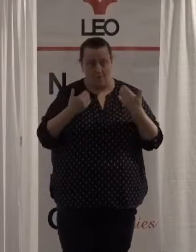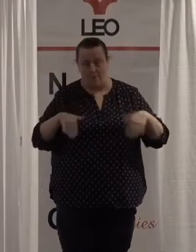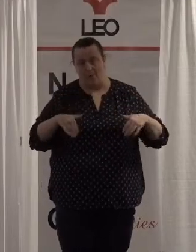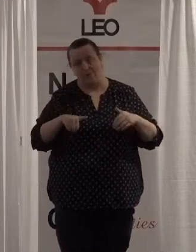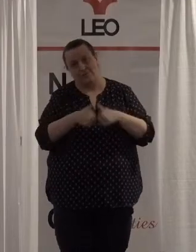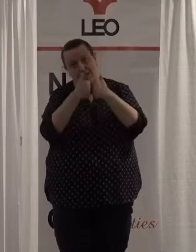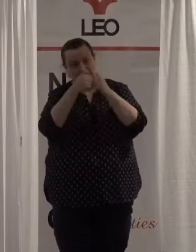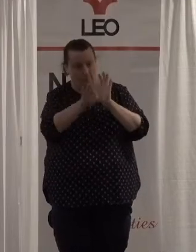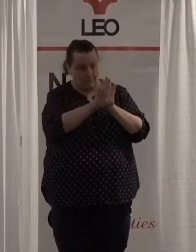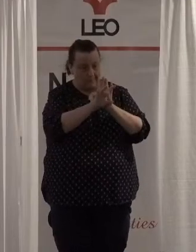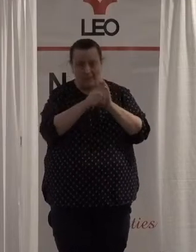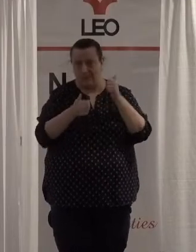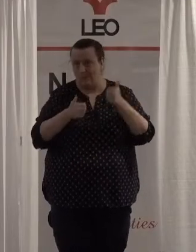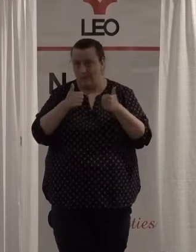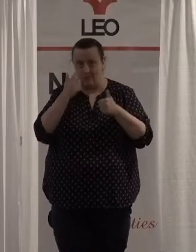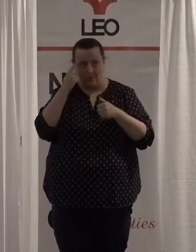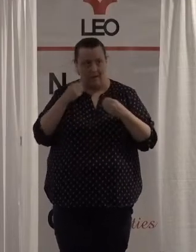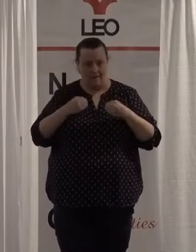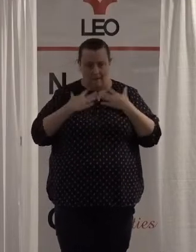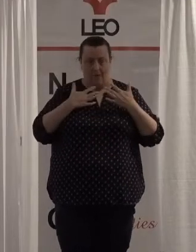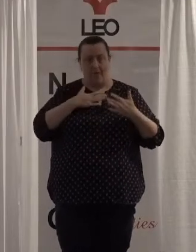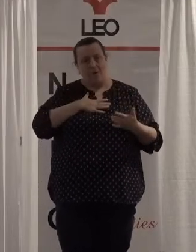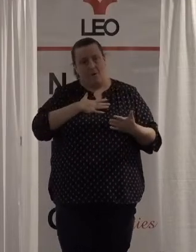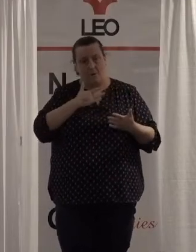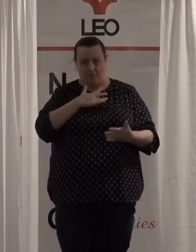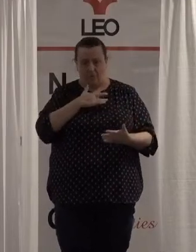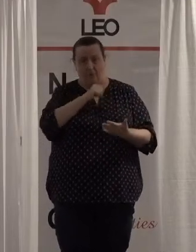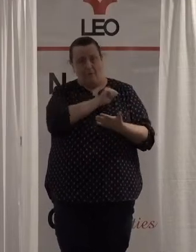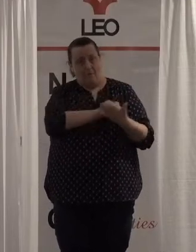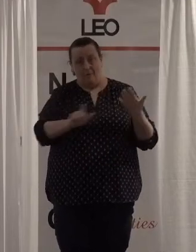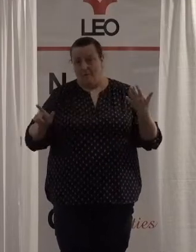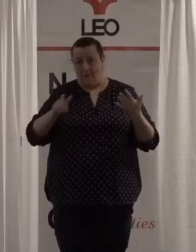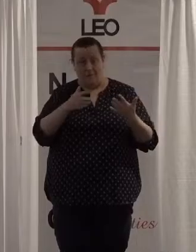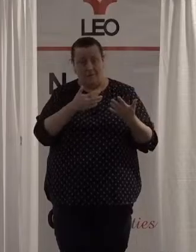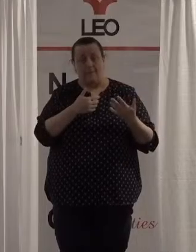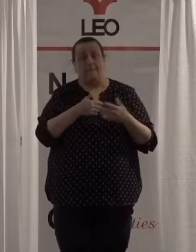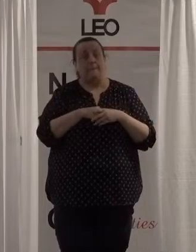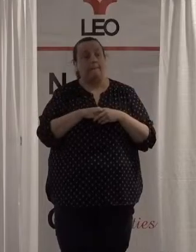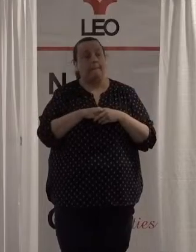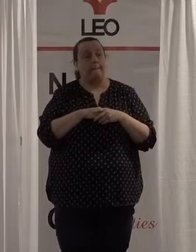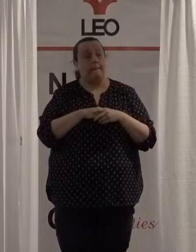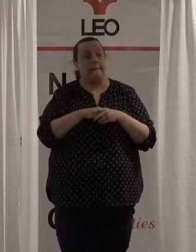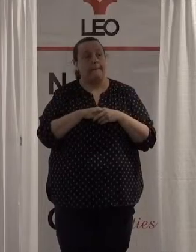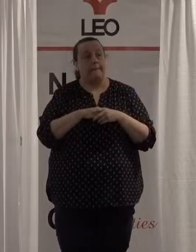THEY ARE ALL VERY INSPIRING AND HEARTFELT. BUT WE DO WANT TO CONGRATULATE